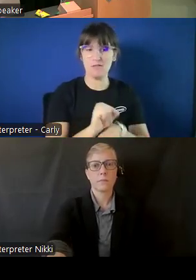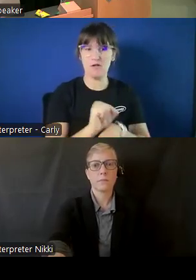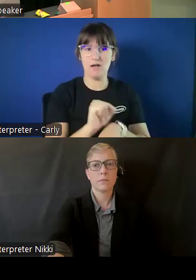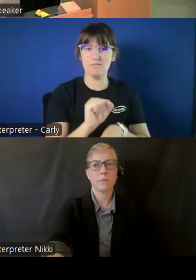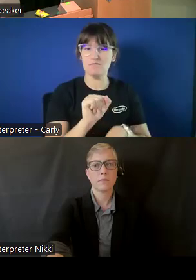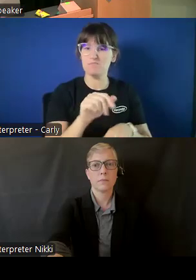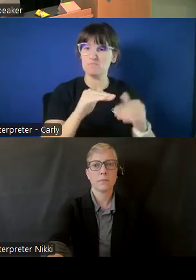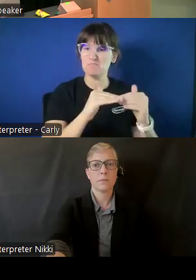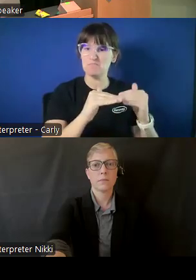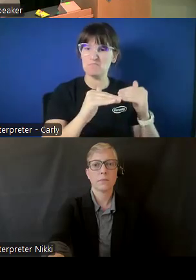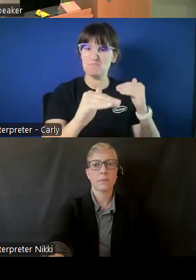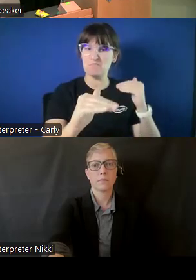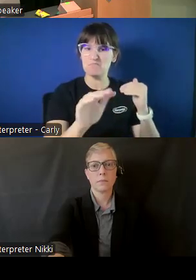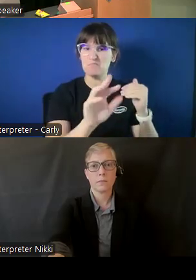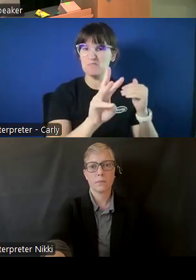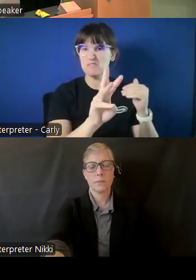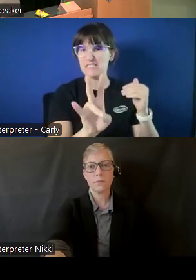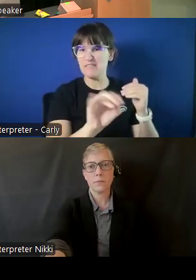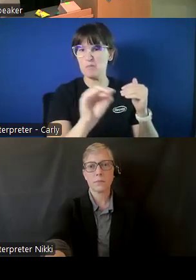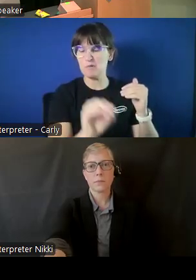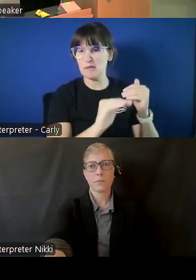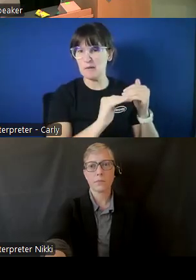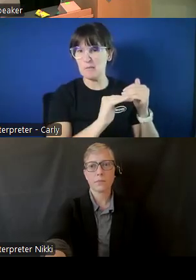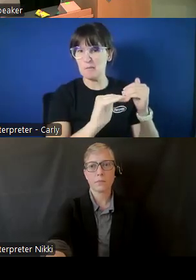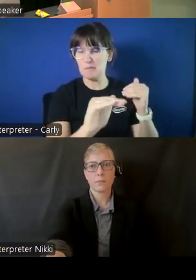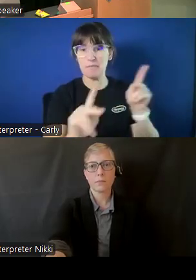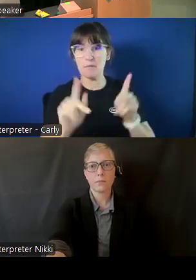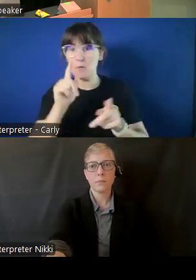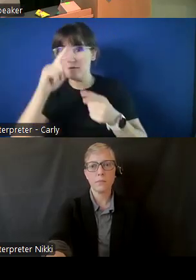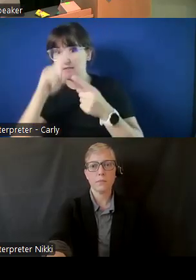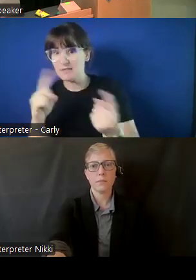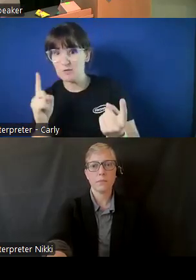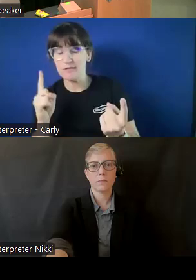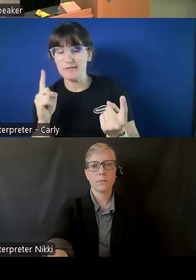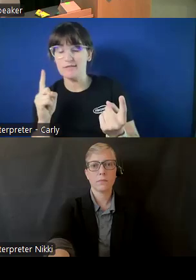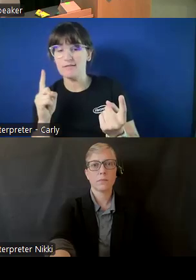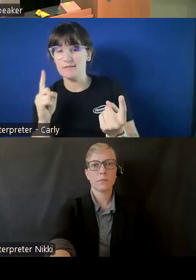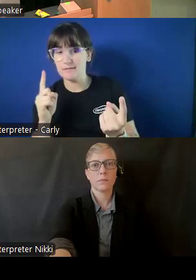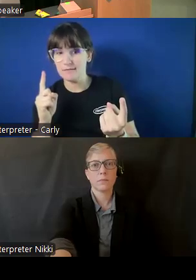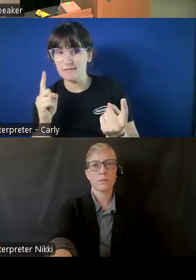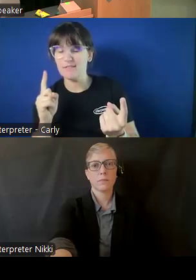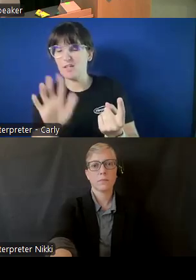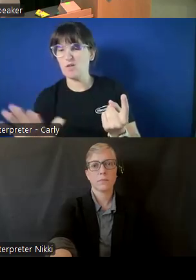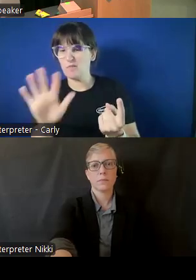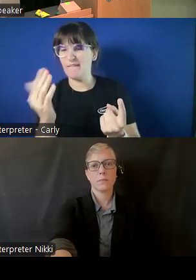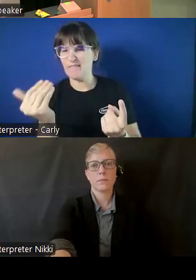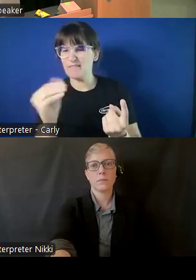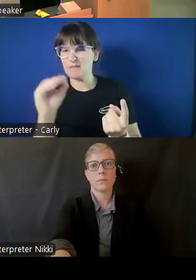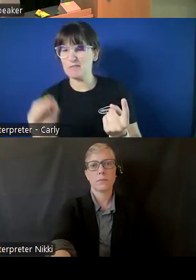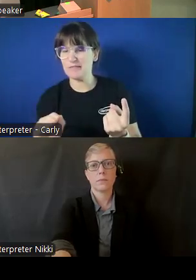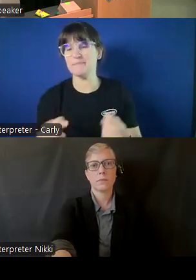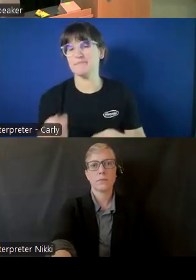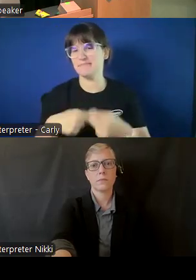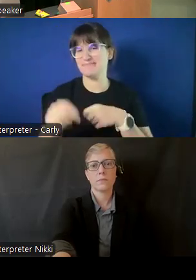the same about 67% um and folks who disagreed with that statement uh were about 15% this will